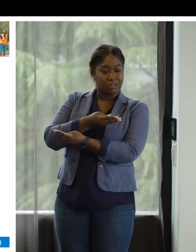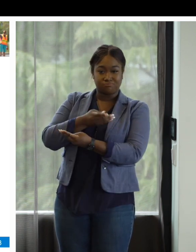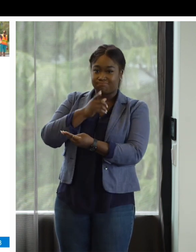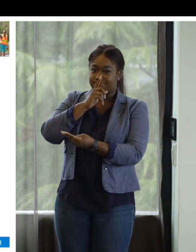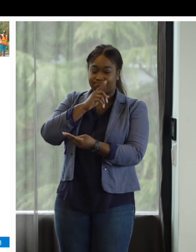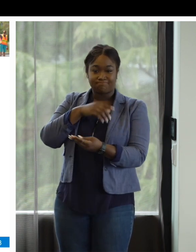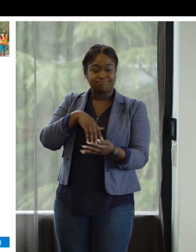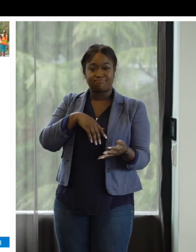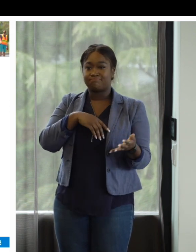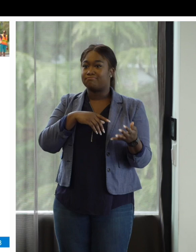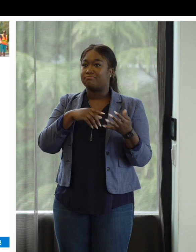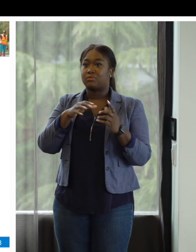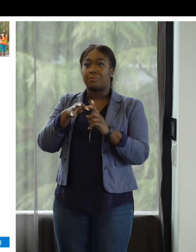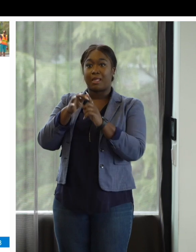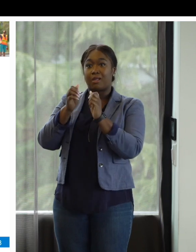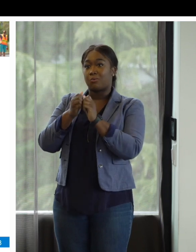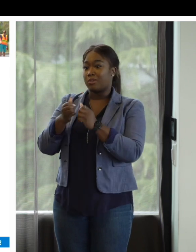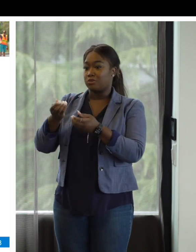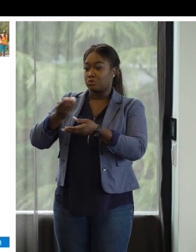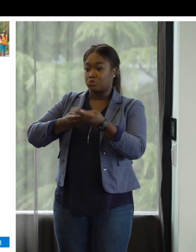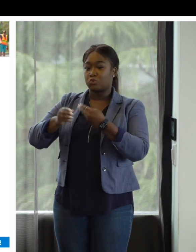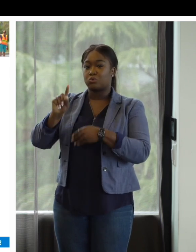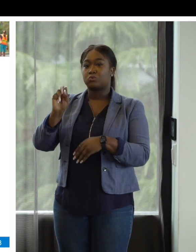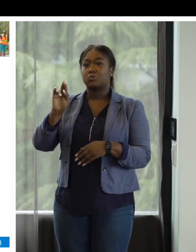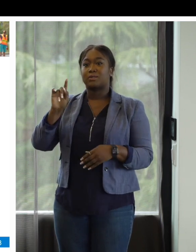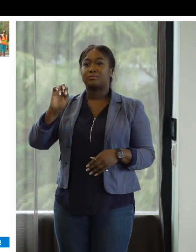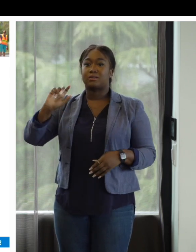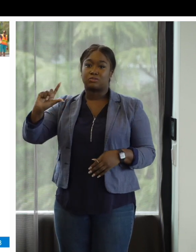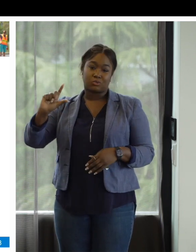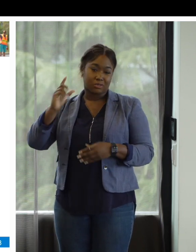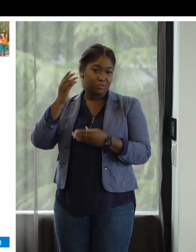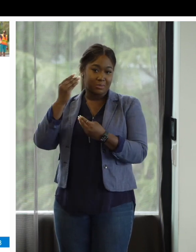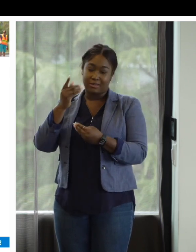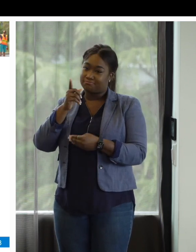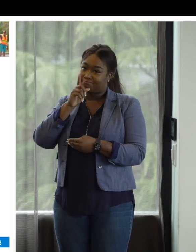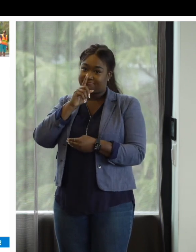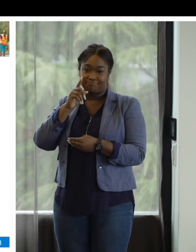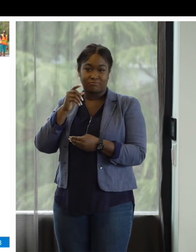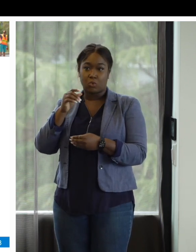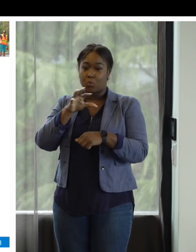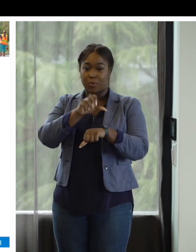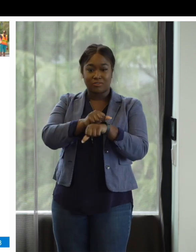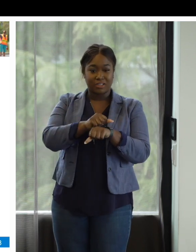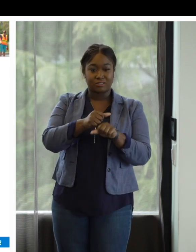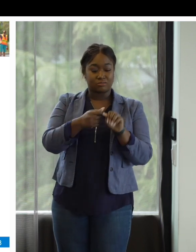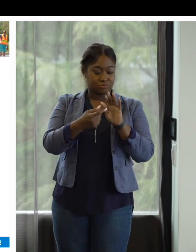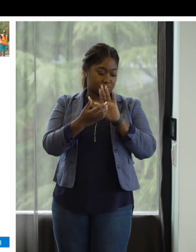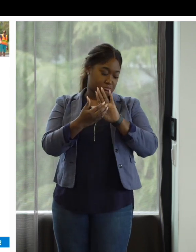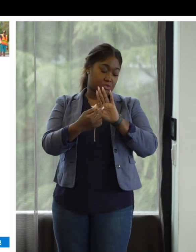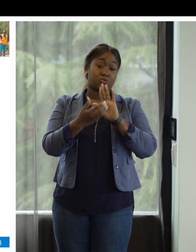especially when come to go transactional information reservations is a good example of that. Then we don'